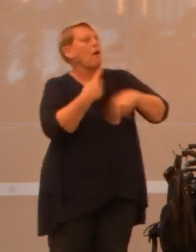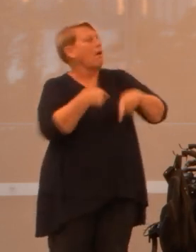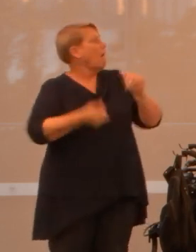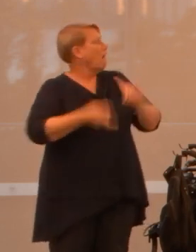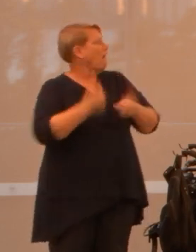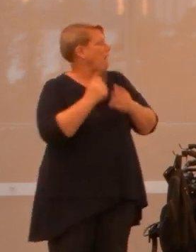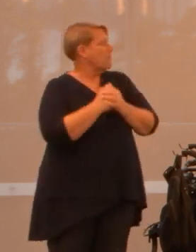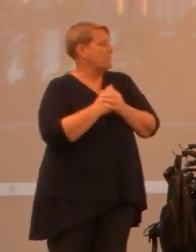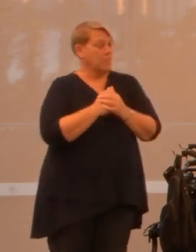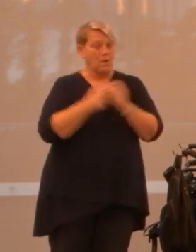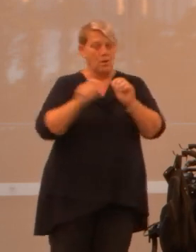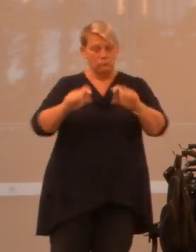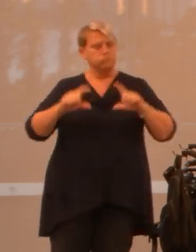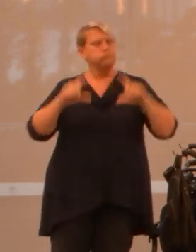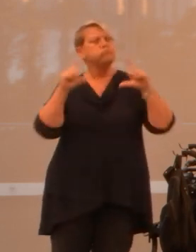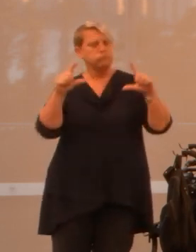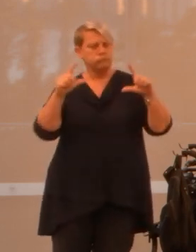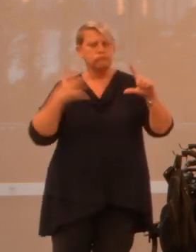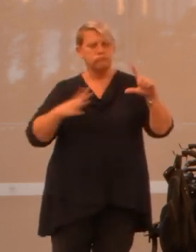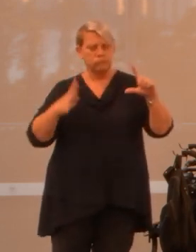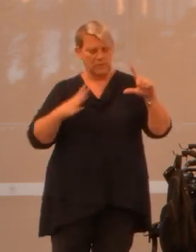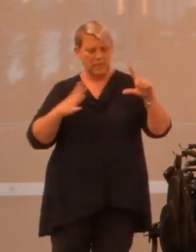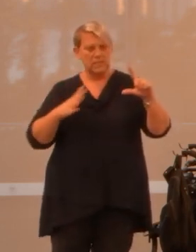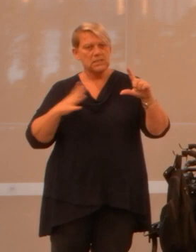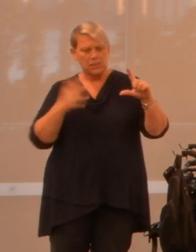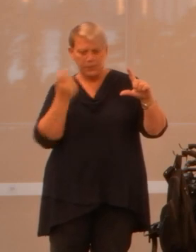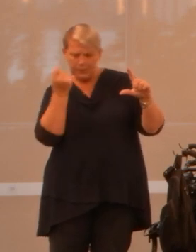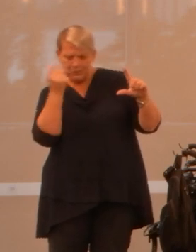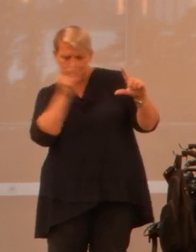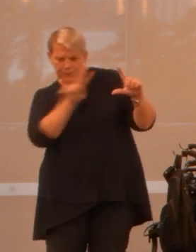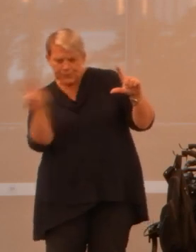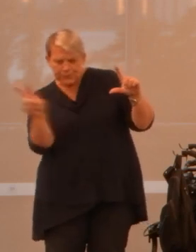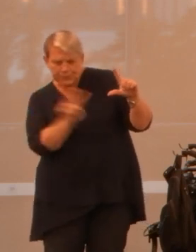For the writing it needs to be bigger, so you can understand about the language,